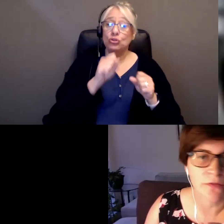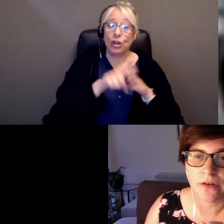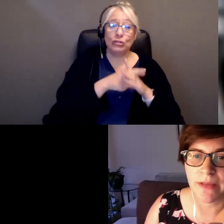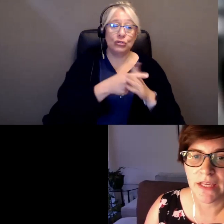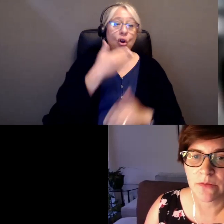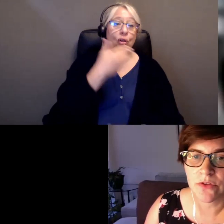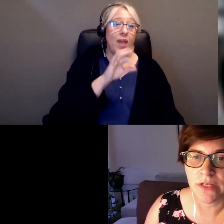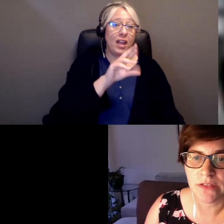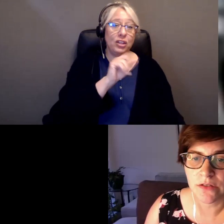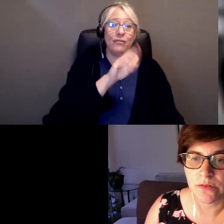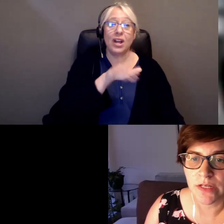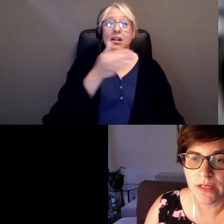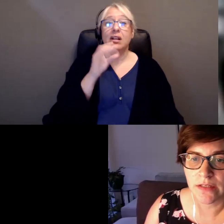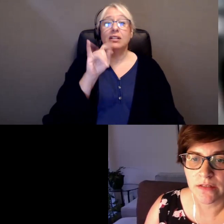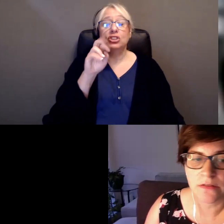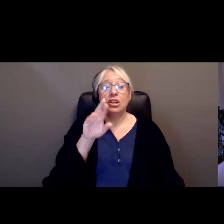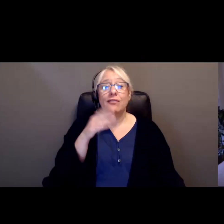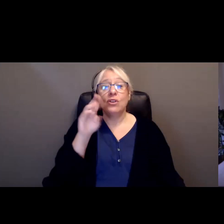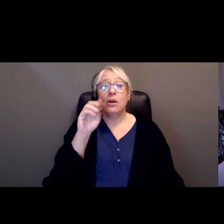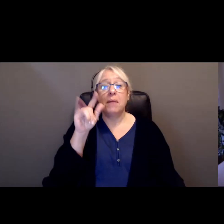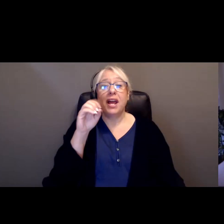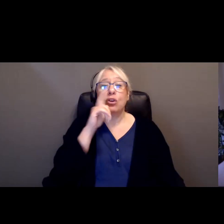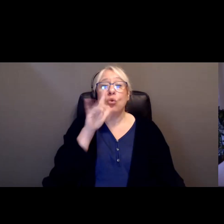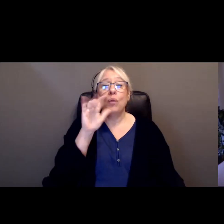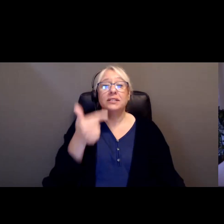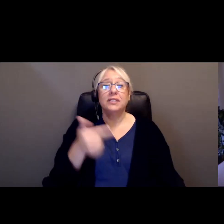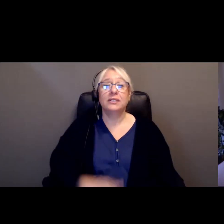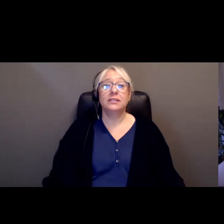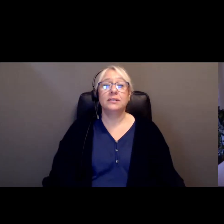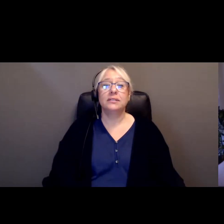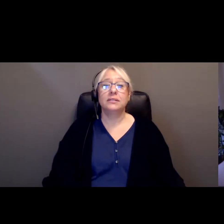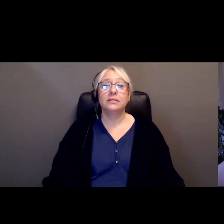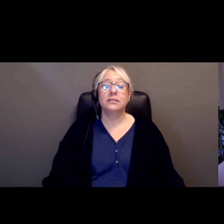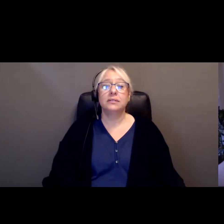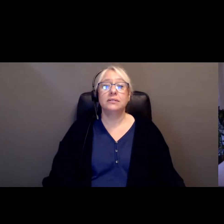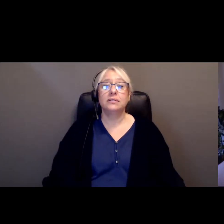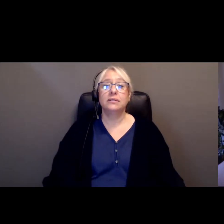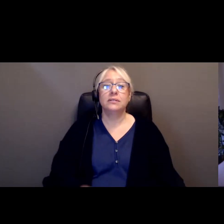Jennifer, Maggie, would you like to go next? >> JENNIFER CHAMBERS: When I first started